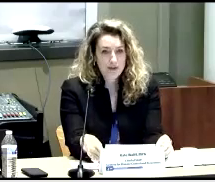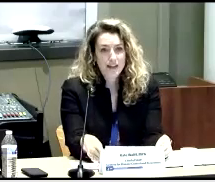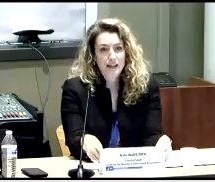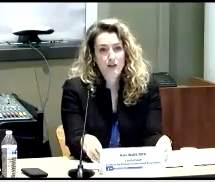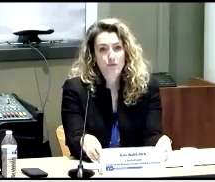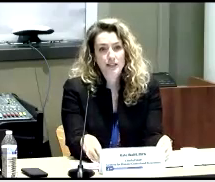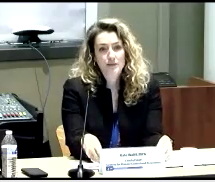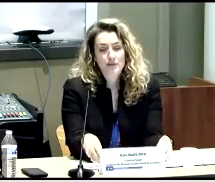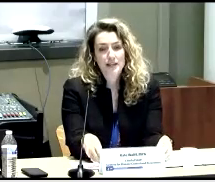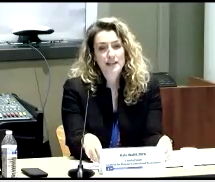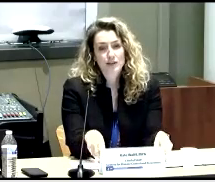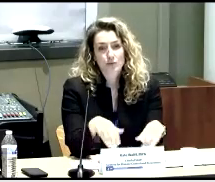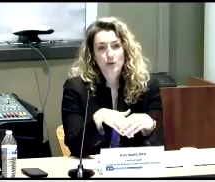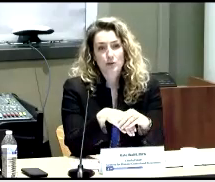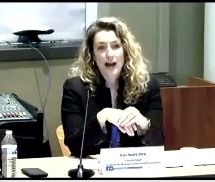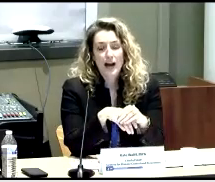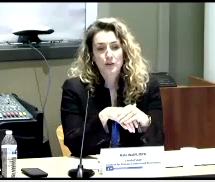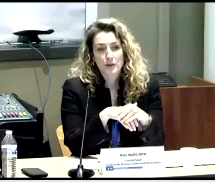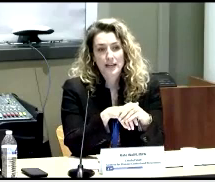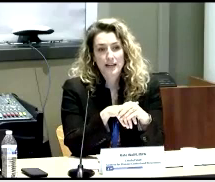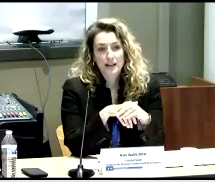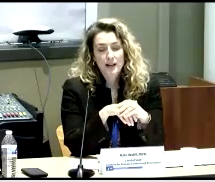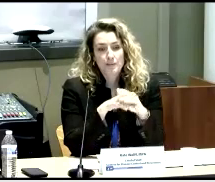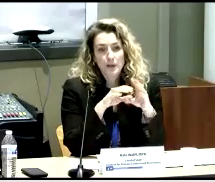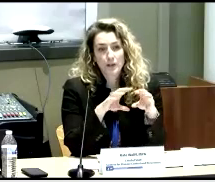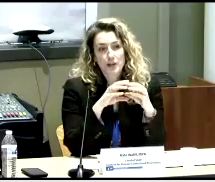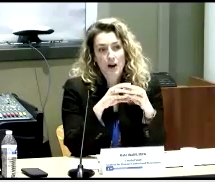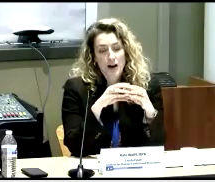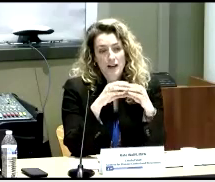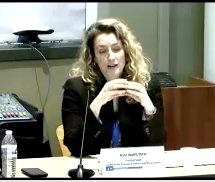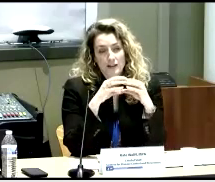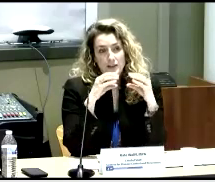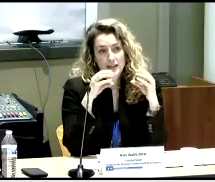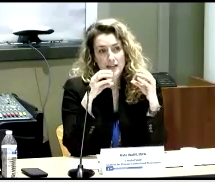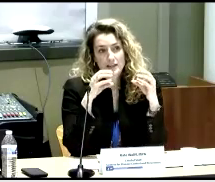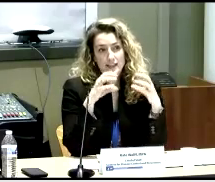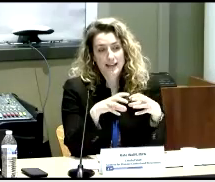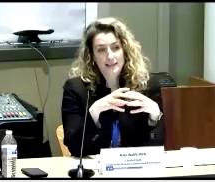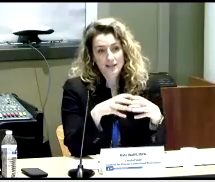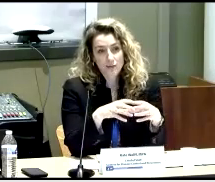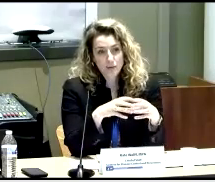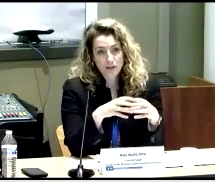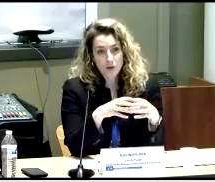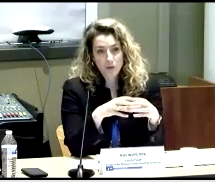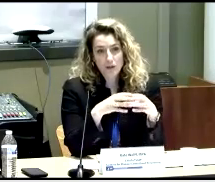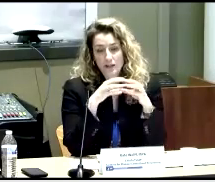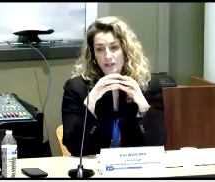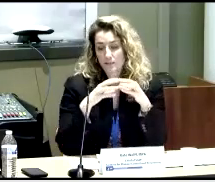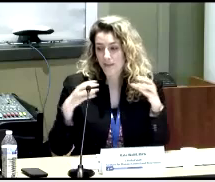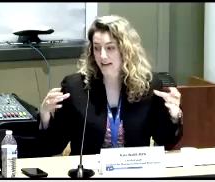And then really thinking through how do we build on the successes of Moving Forward to make